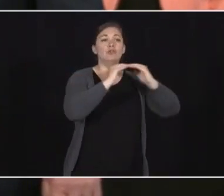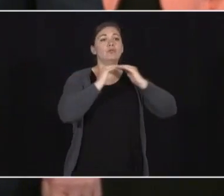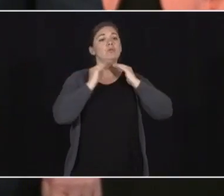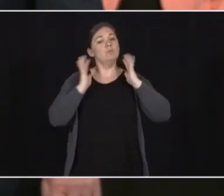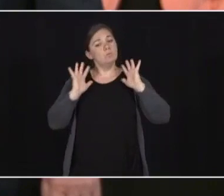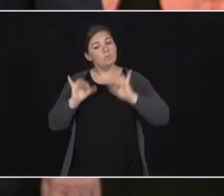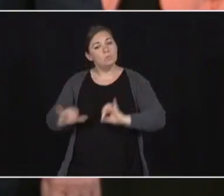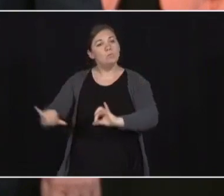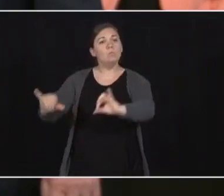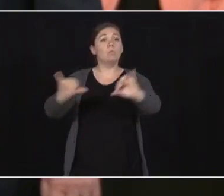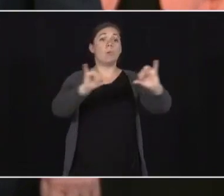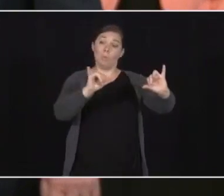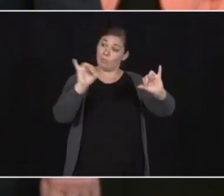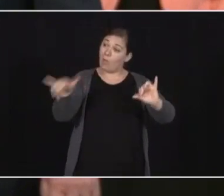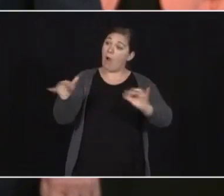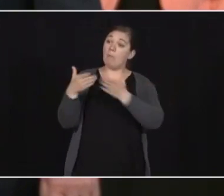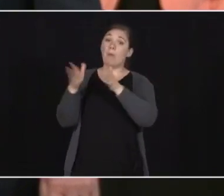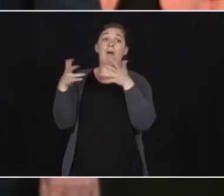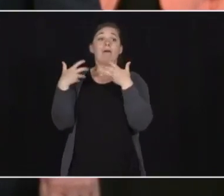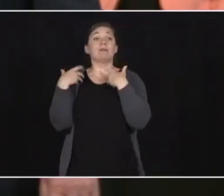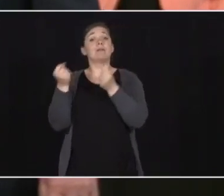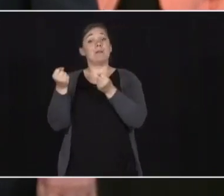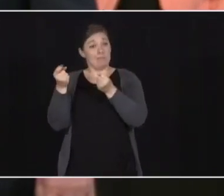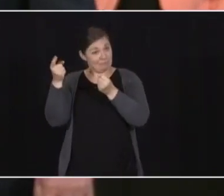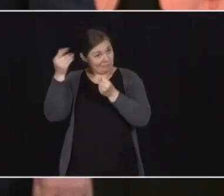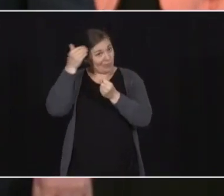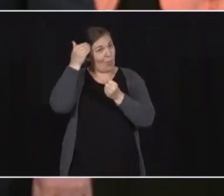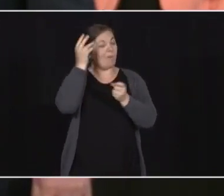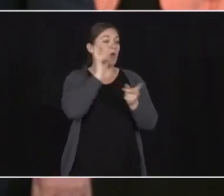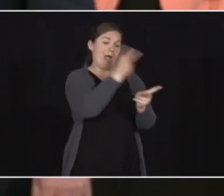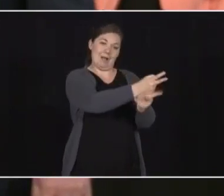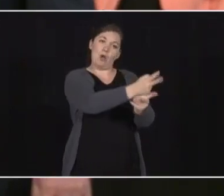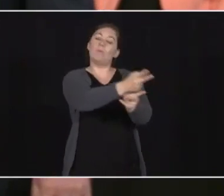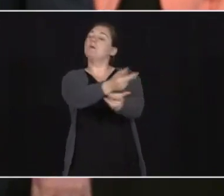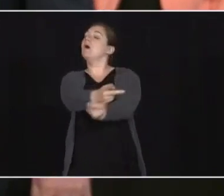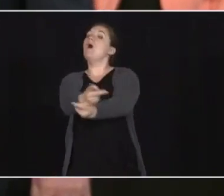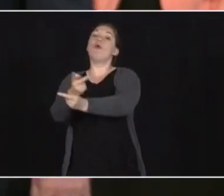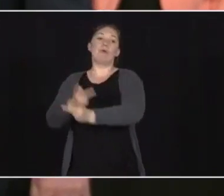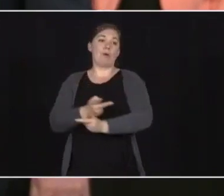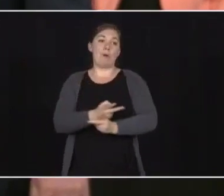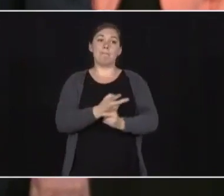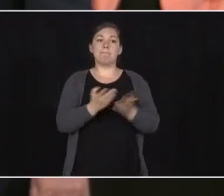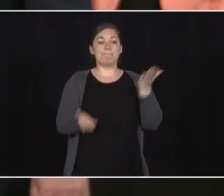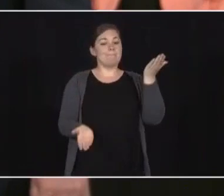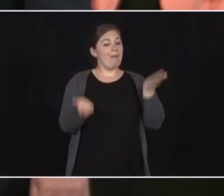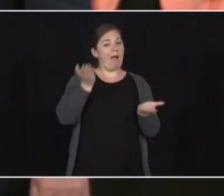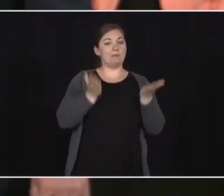The situation is being dealt with by the public health units, but it's a situation we have to balance the public awareness and